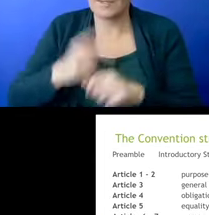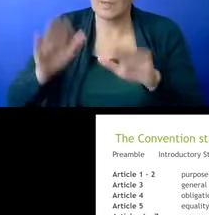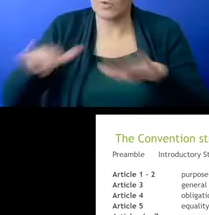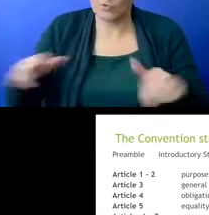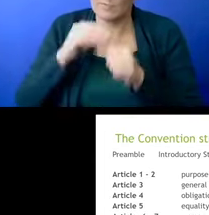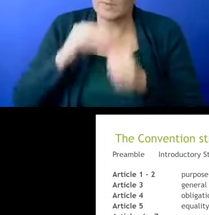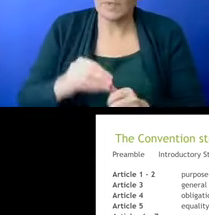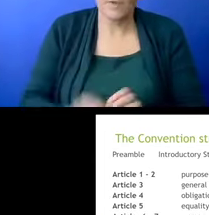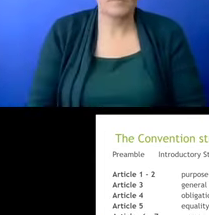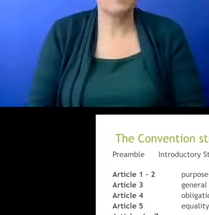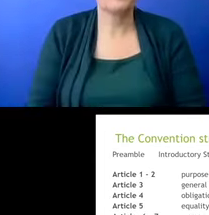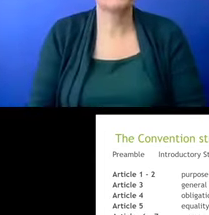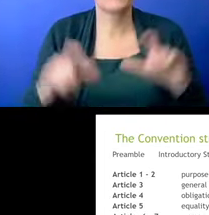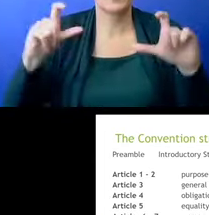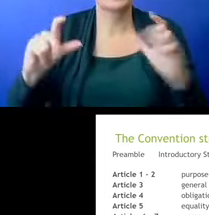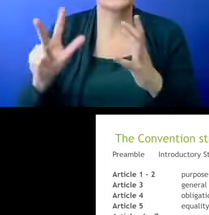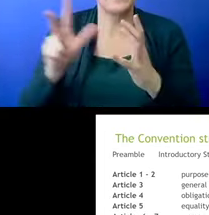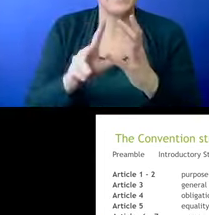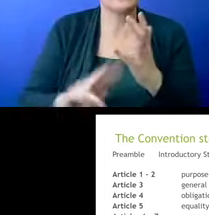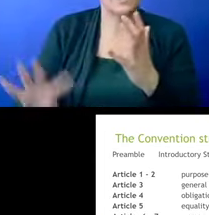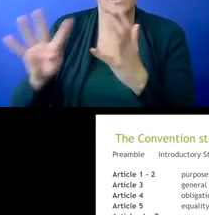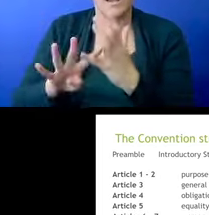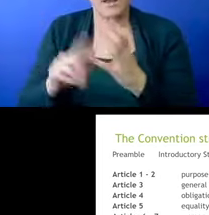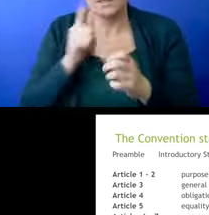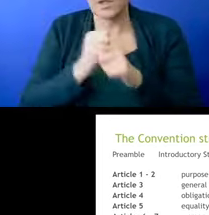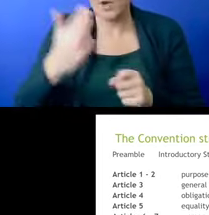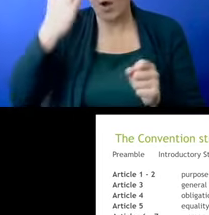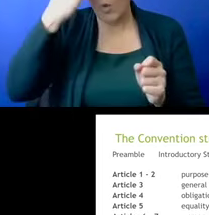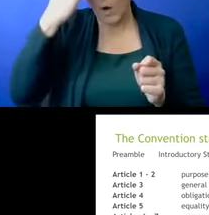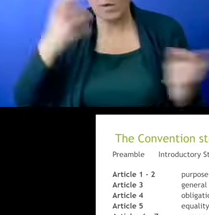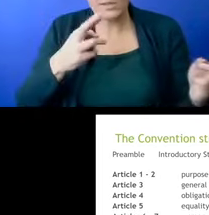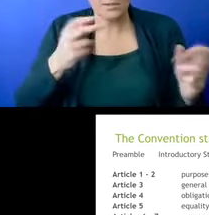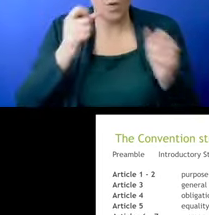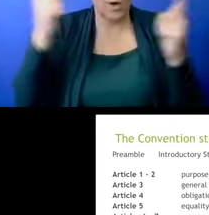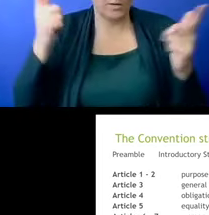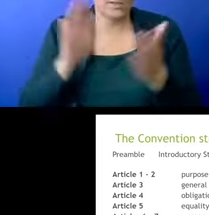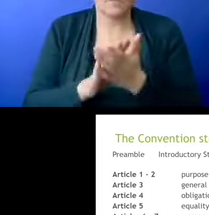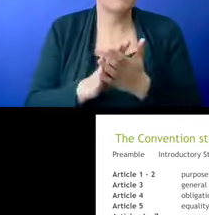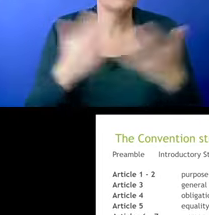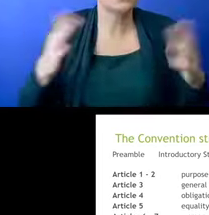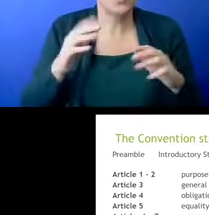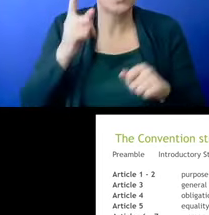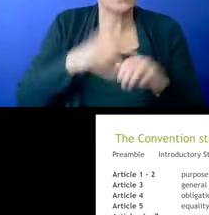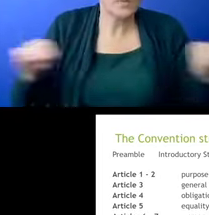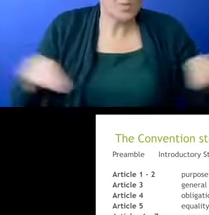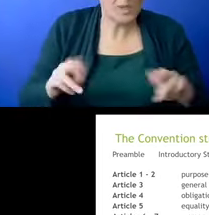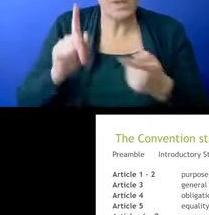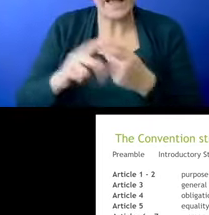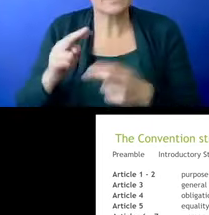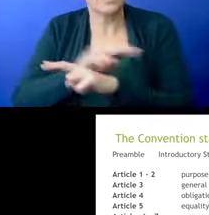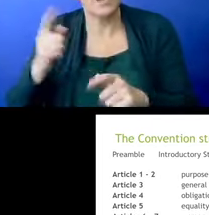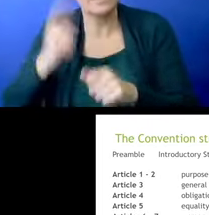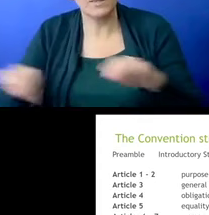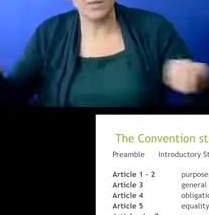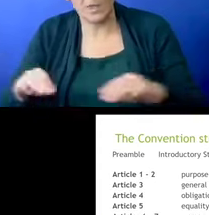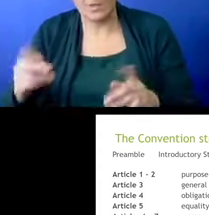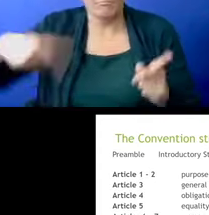Articles 8 and 9 relate to awareness, so that disabled people and non-disabled people understand their rights and responsibilities;